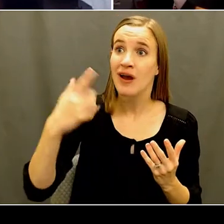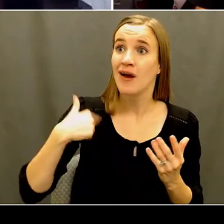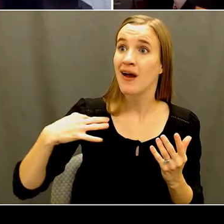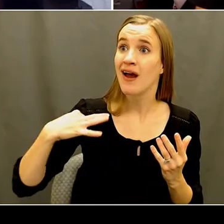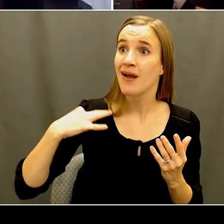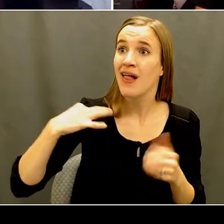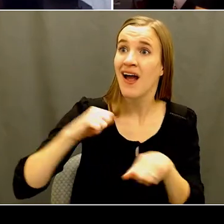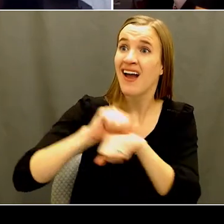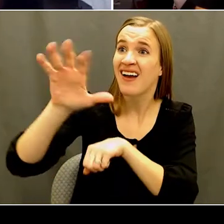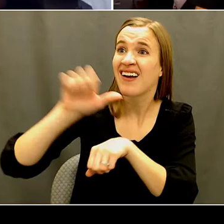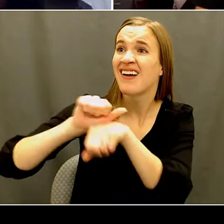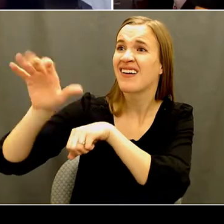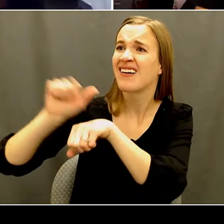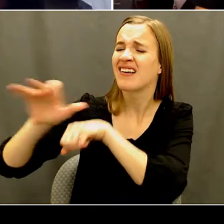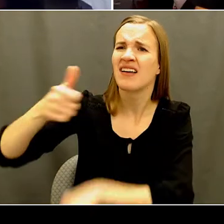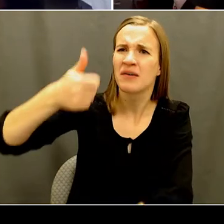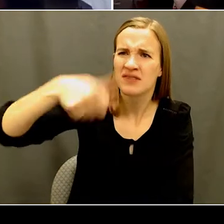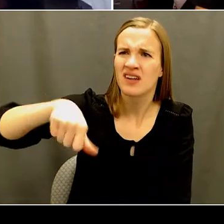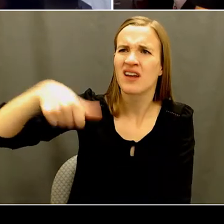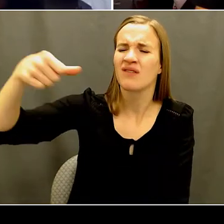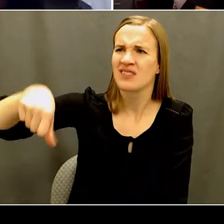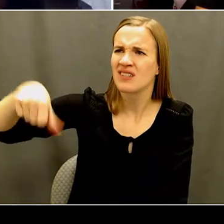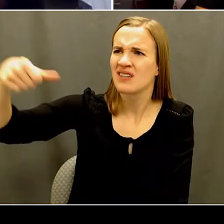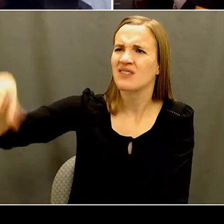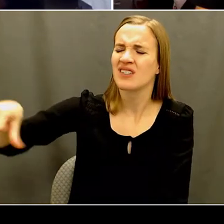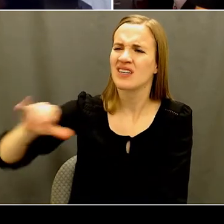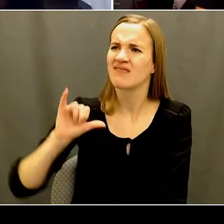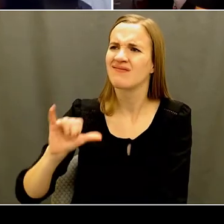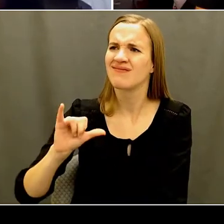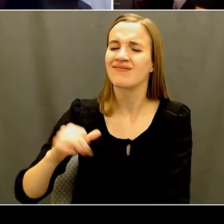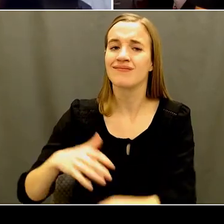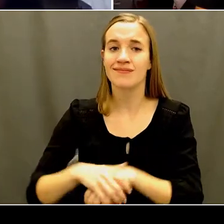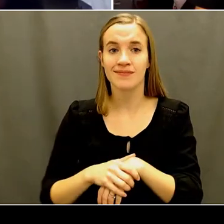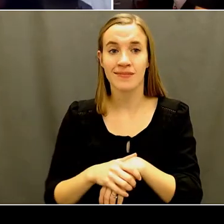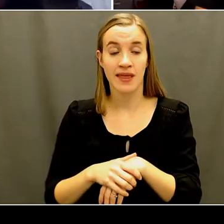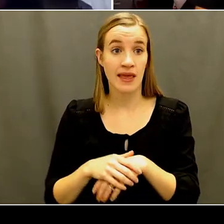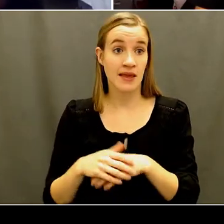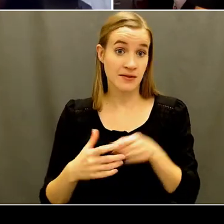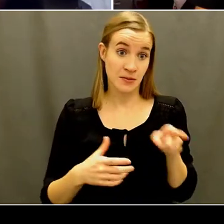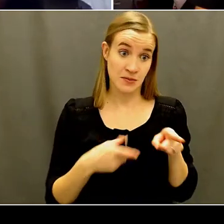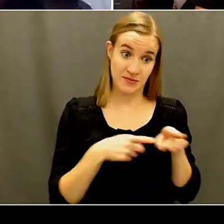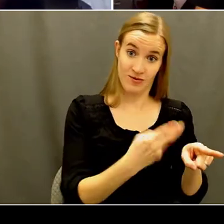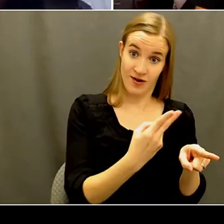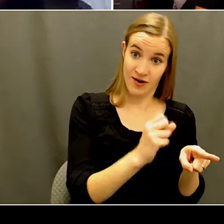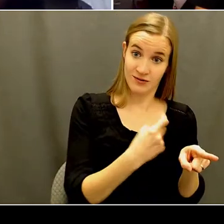and debate, when I was in college, I got very involved on campus. I ultimately